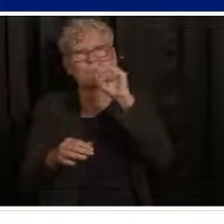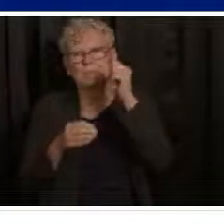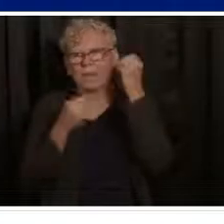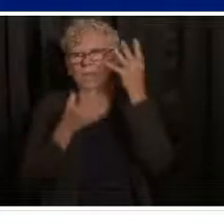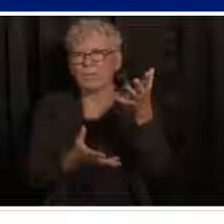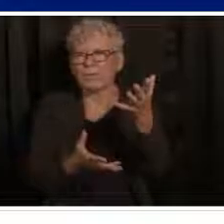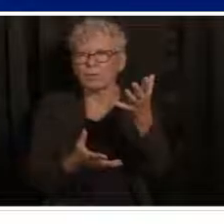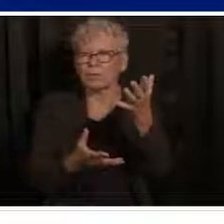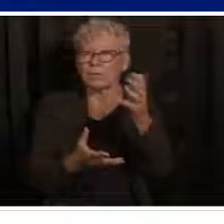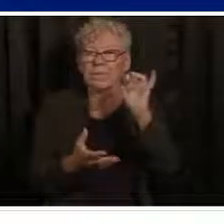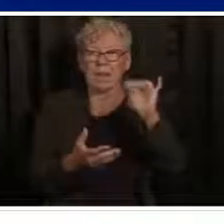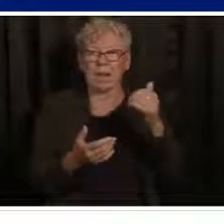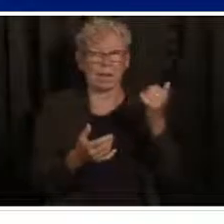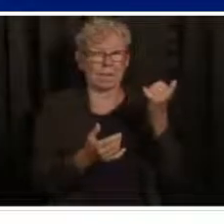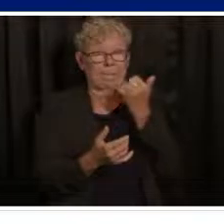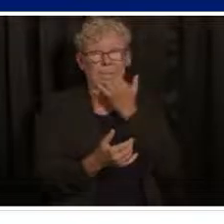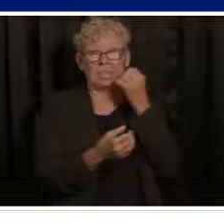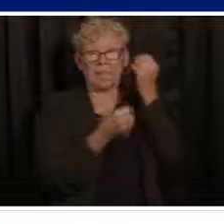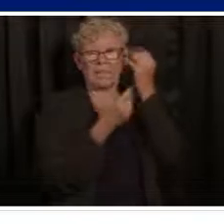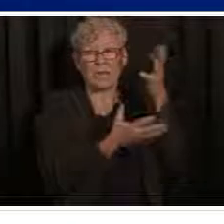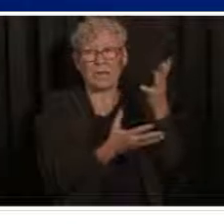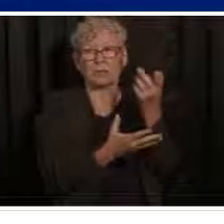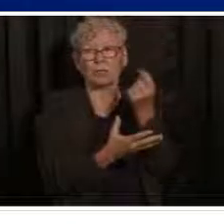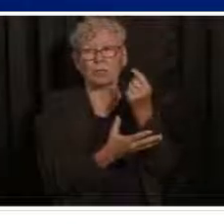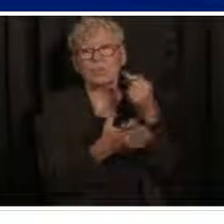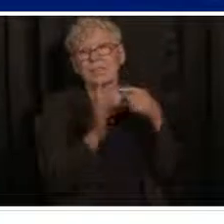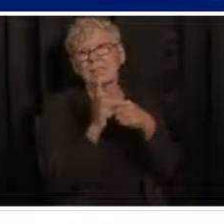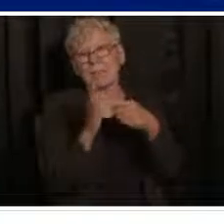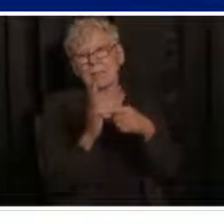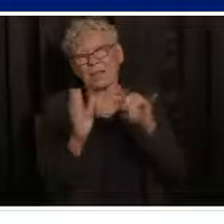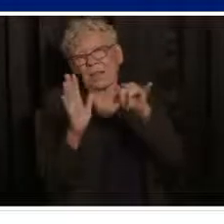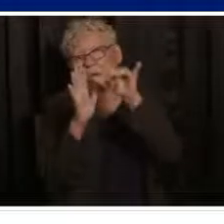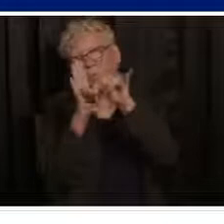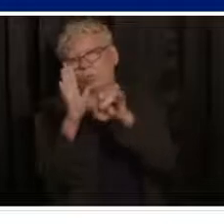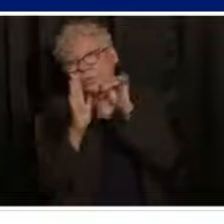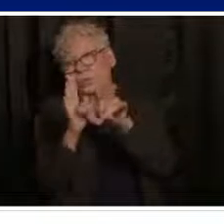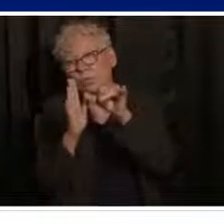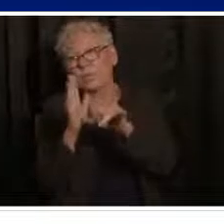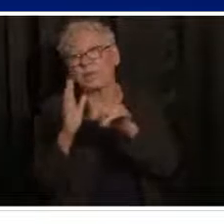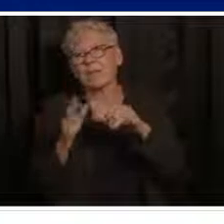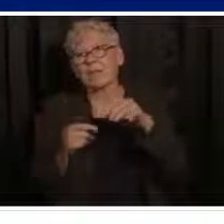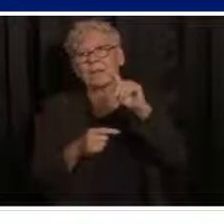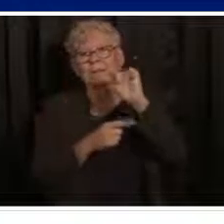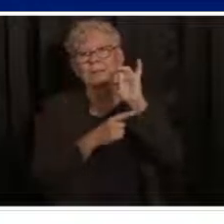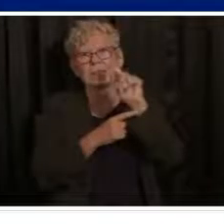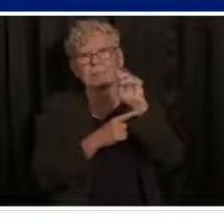misinformation is spread. That includes platforms like YouTube, Ticktock, and Reddit. Our paid search efforts target